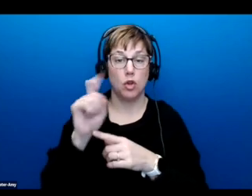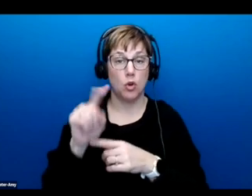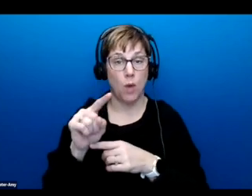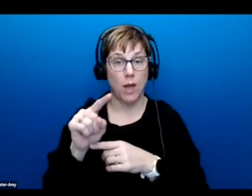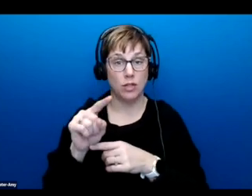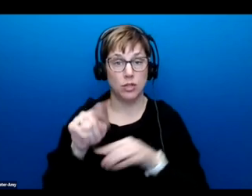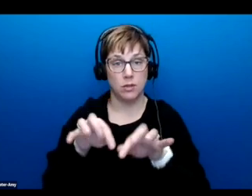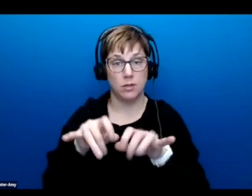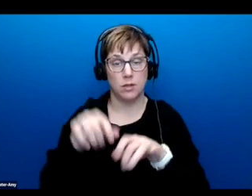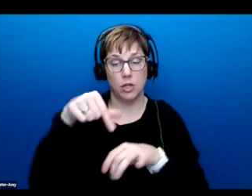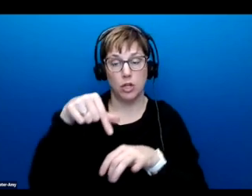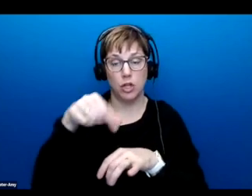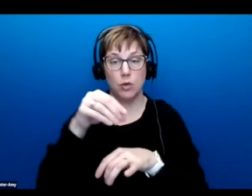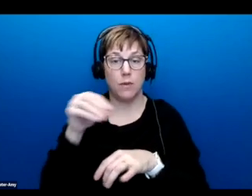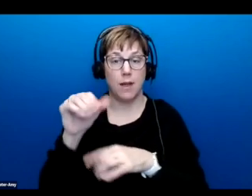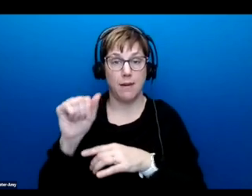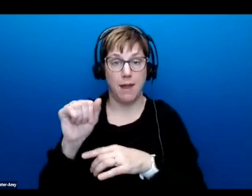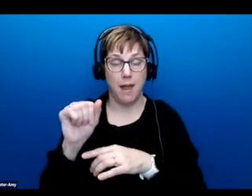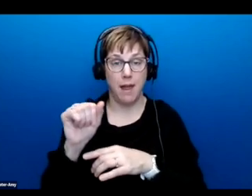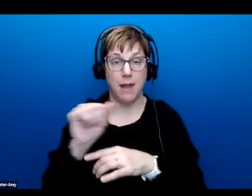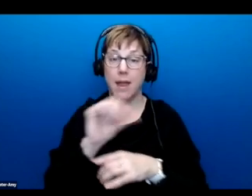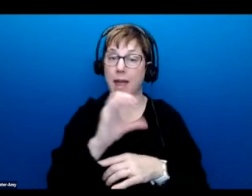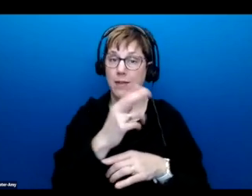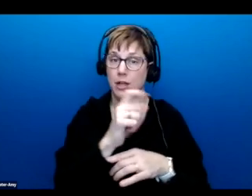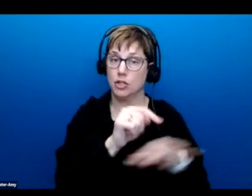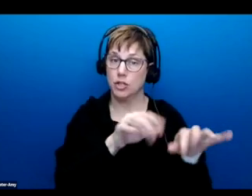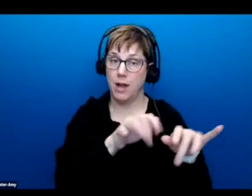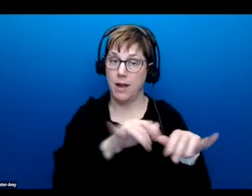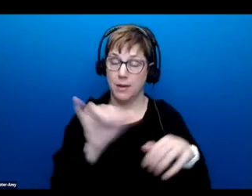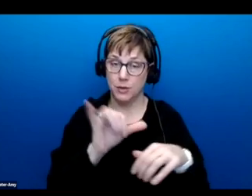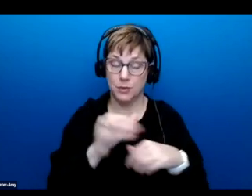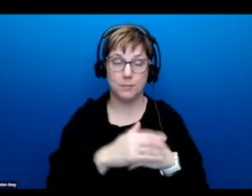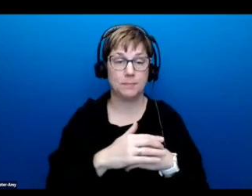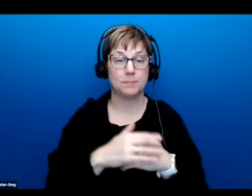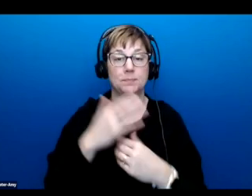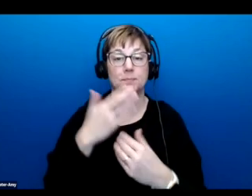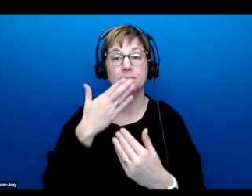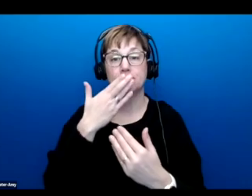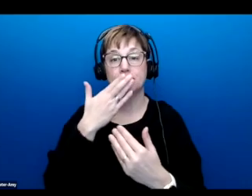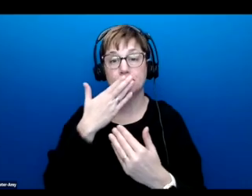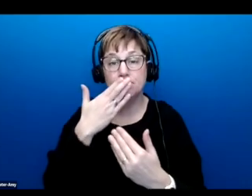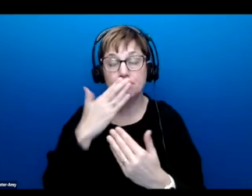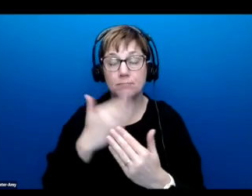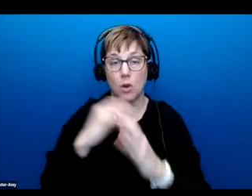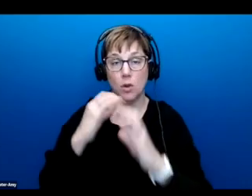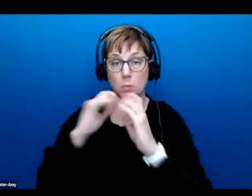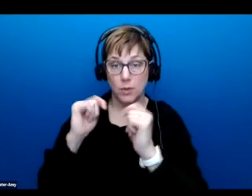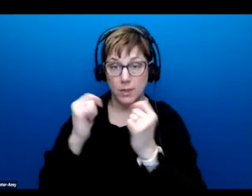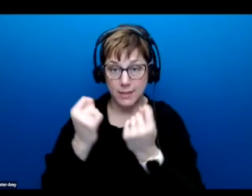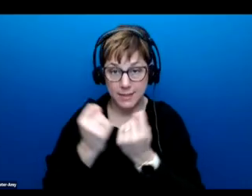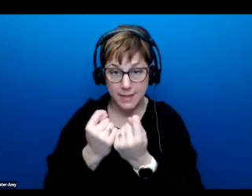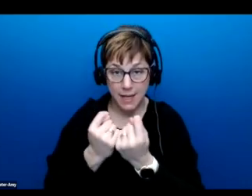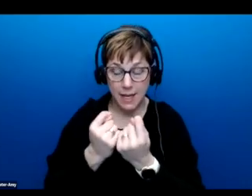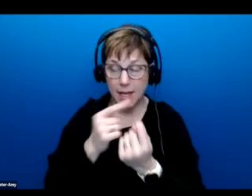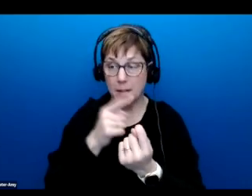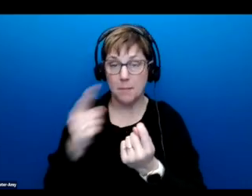as well as engage with us within the chat. A special thank you to our communications team that is helping to support this event.